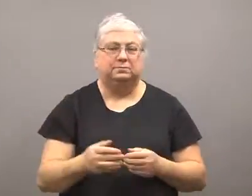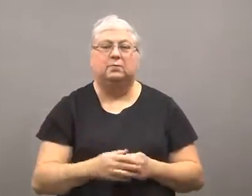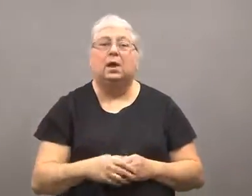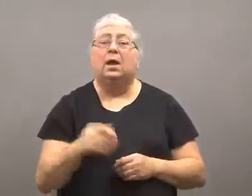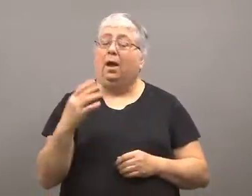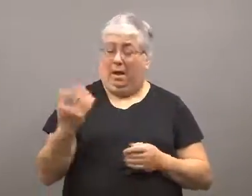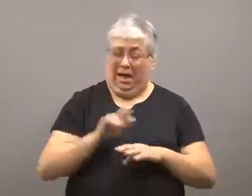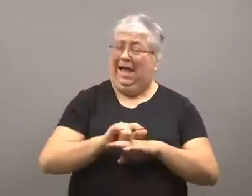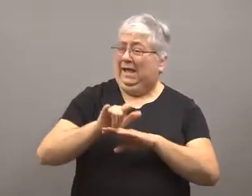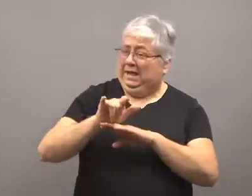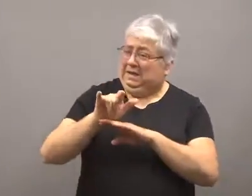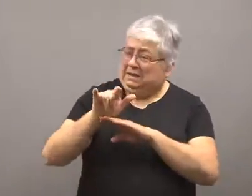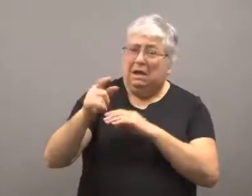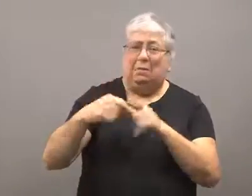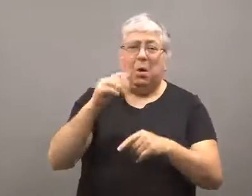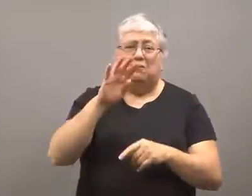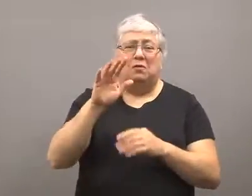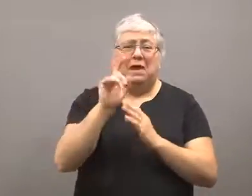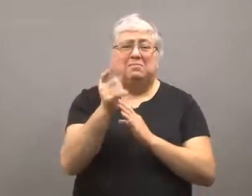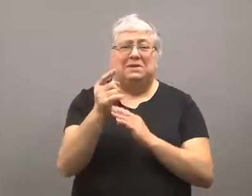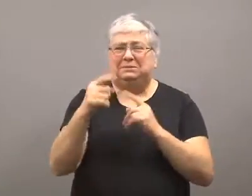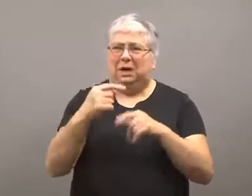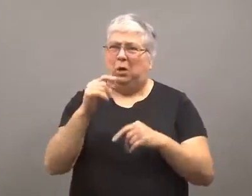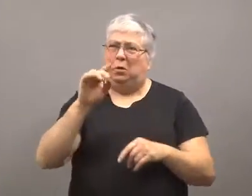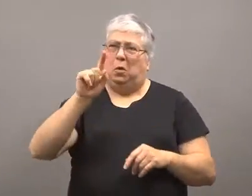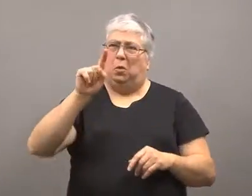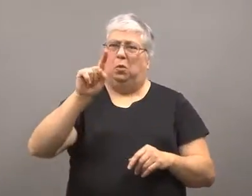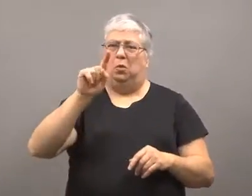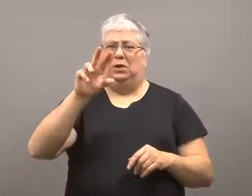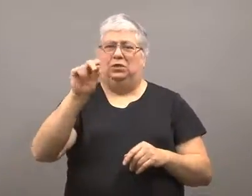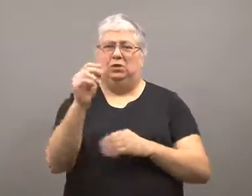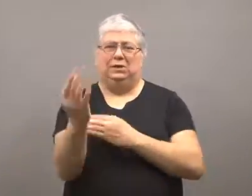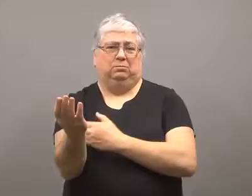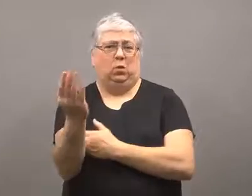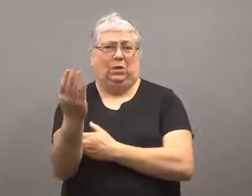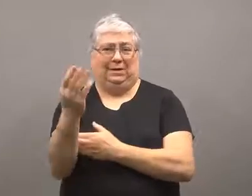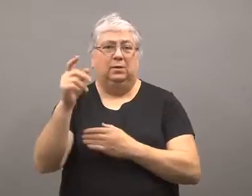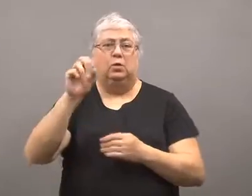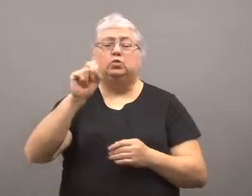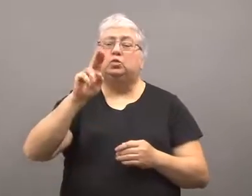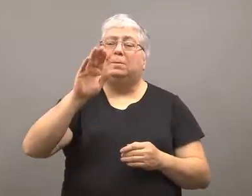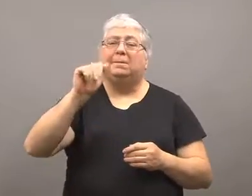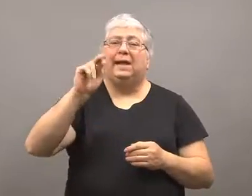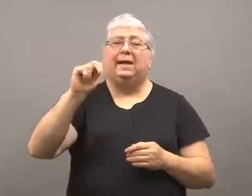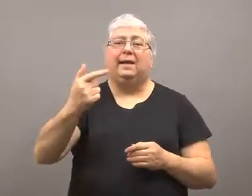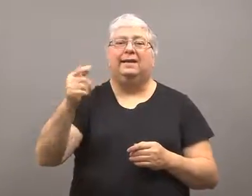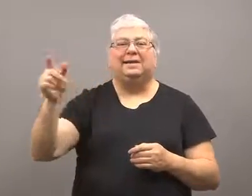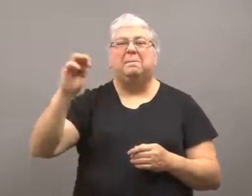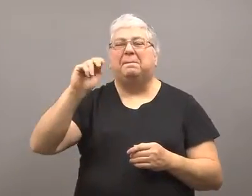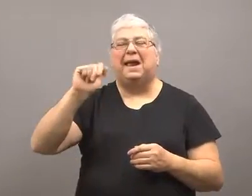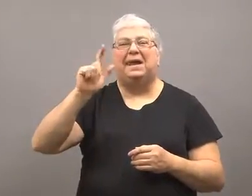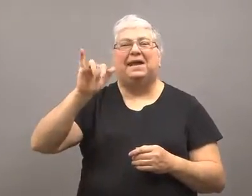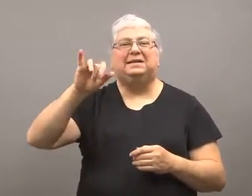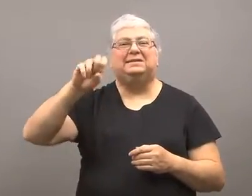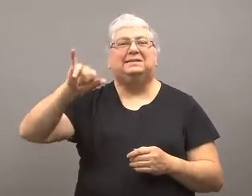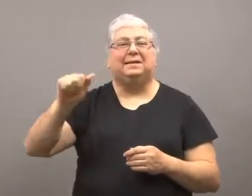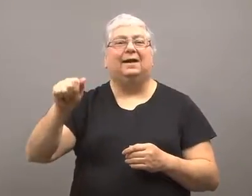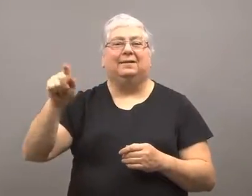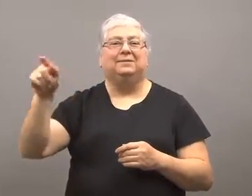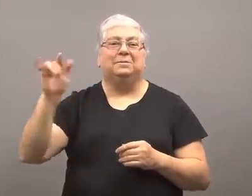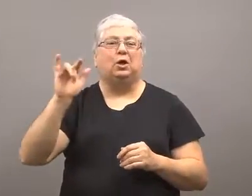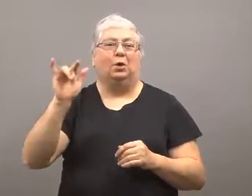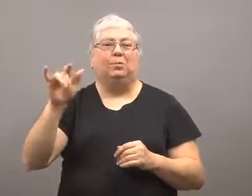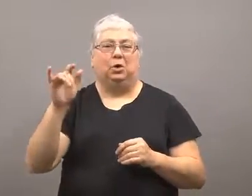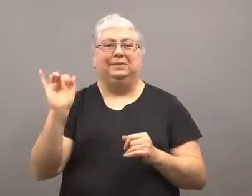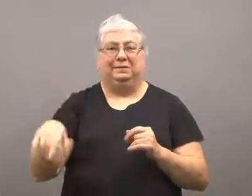45 minutes later, at about 1:30 am, Subang, a Malaysian airport which was